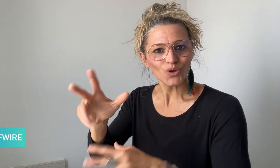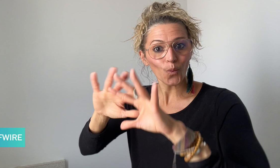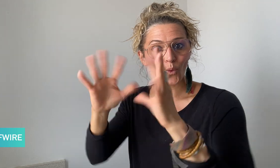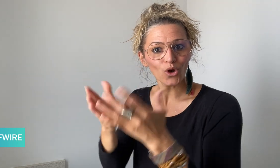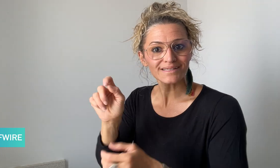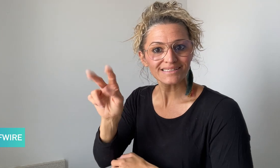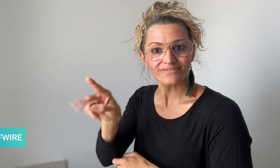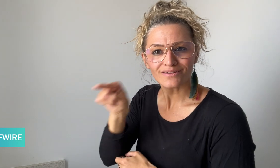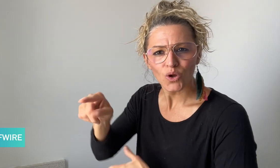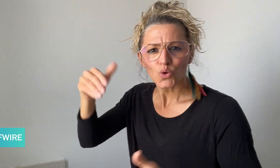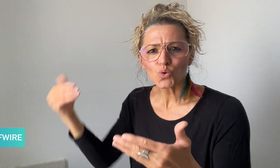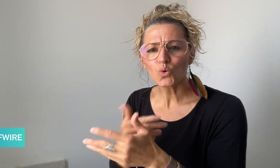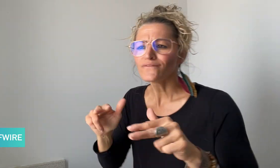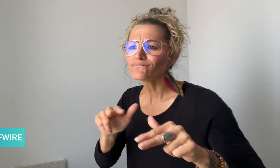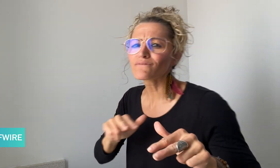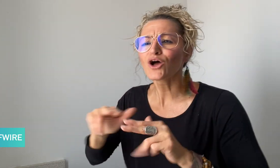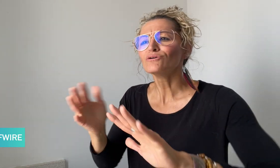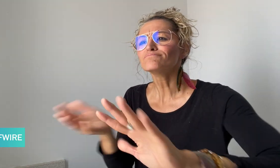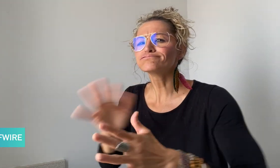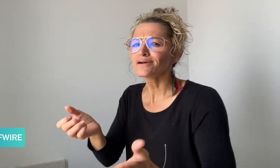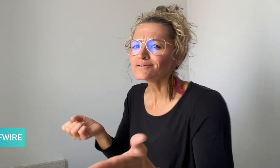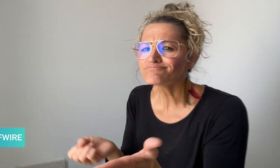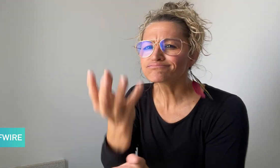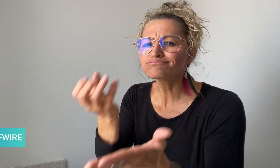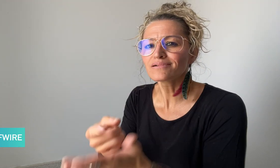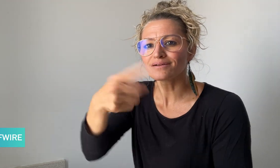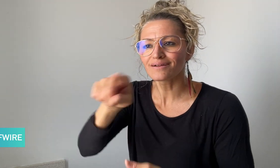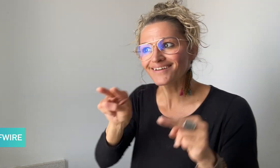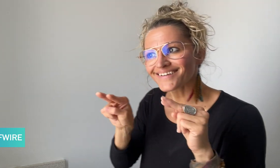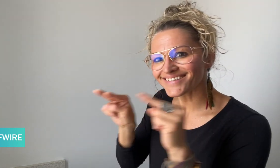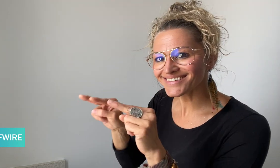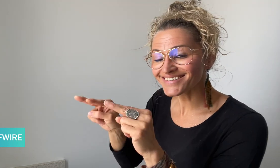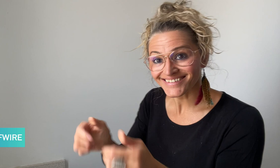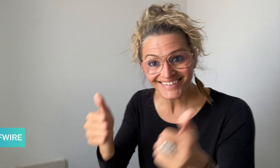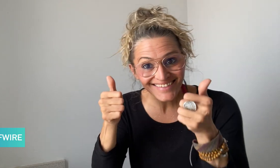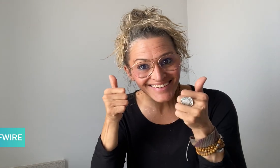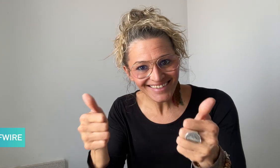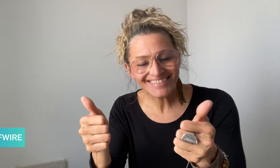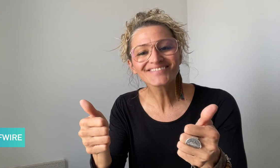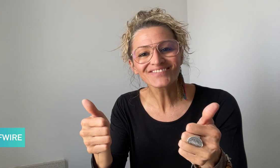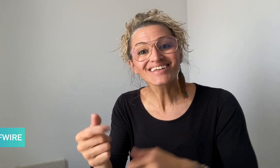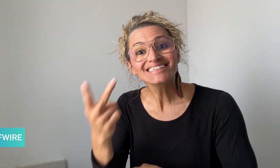H3 World TV to get new video updates!